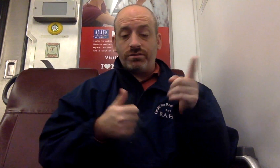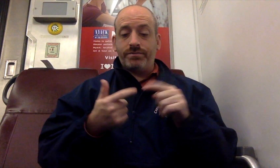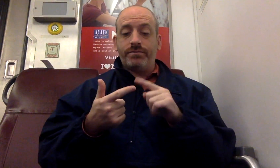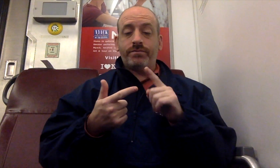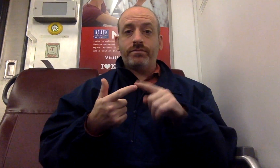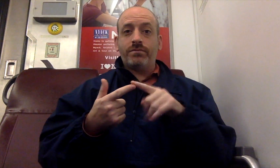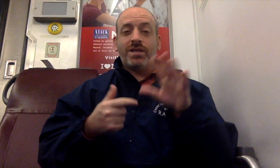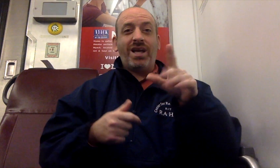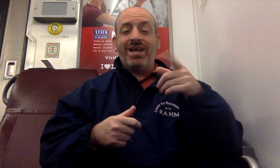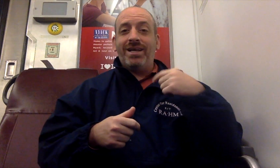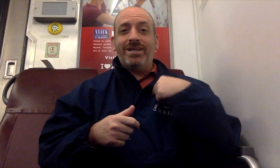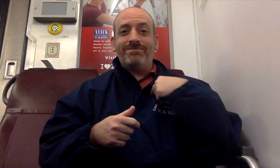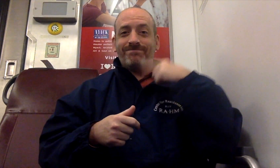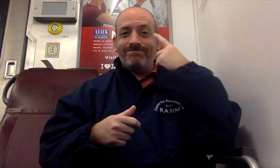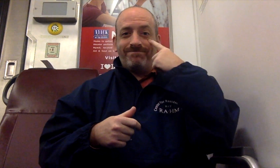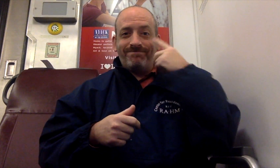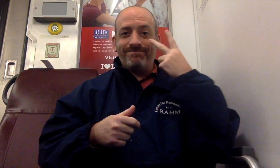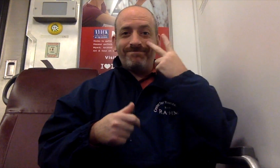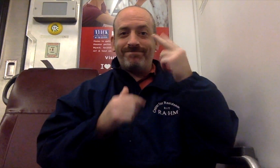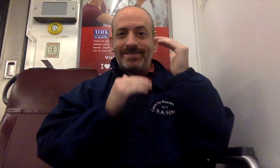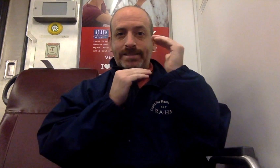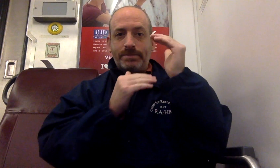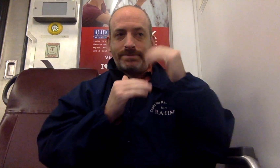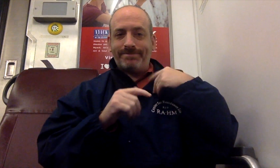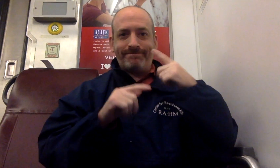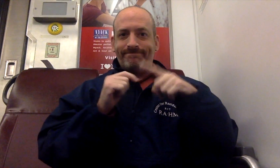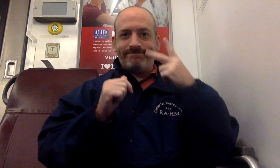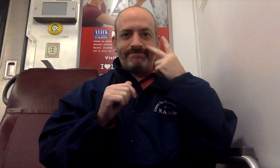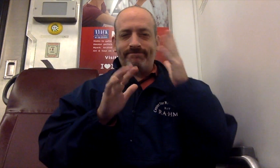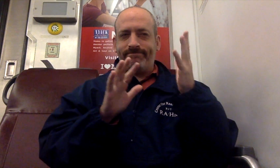Video distortions, limited vision that you can't see well,